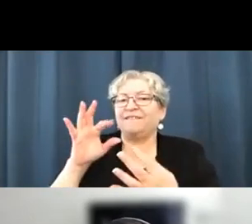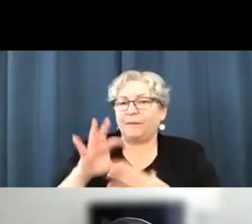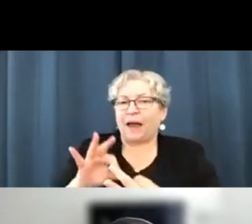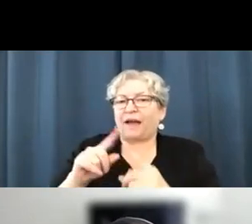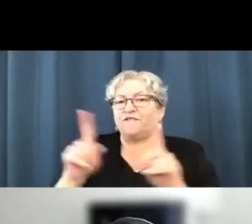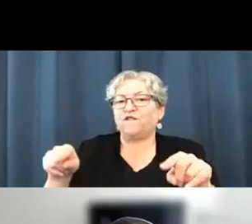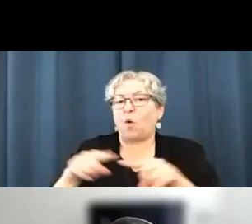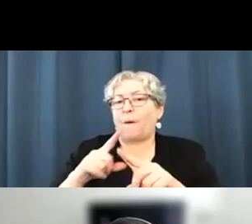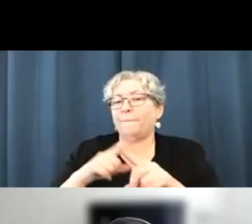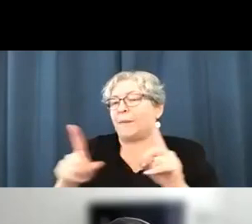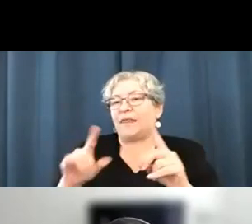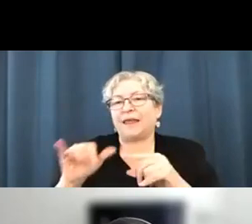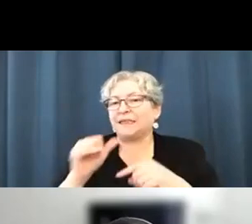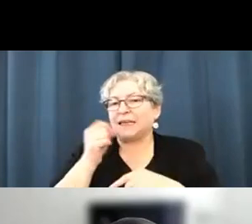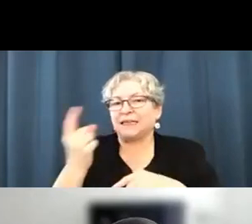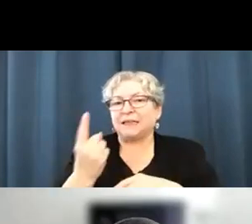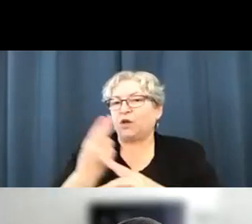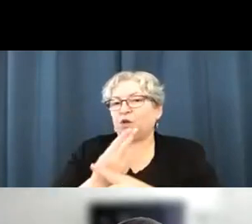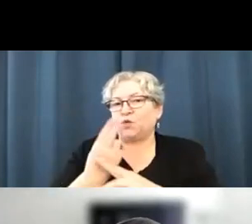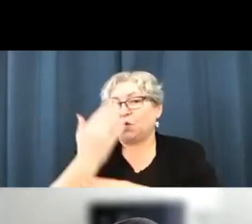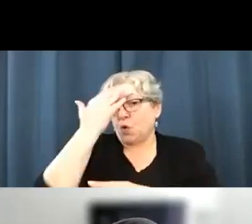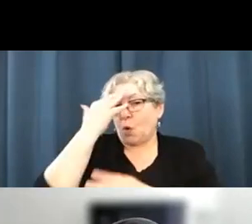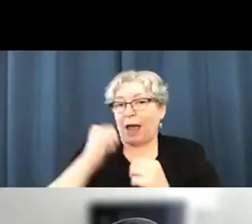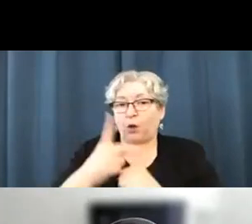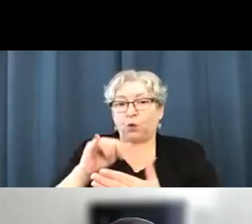but that is not something that a user would know to do and is really confusing.